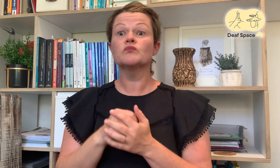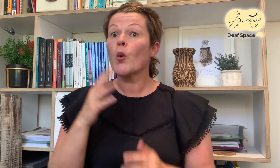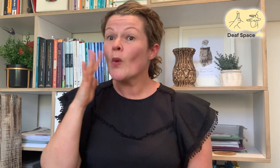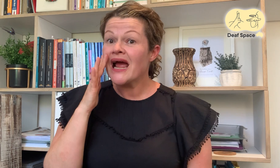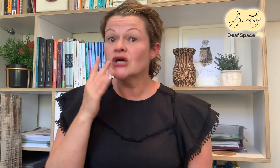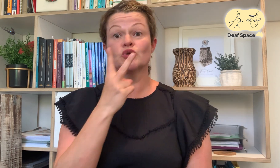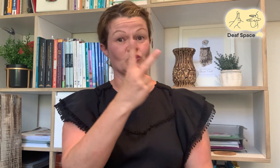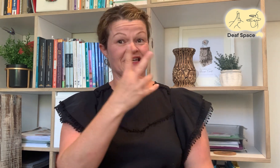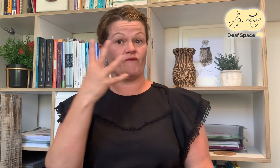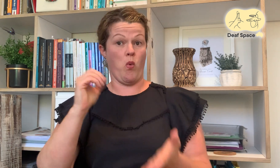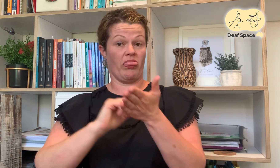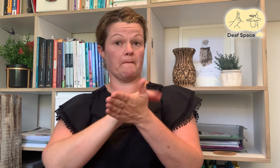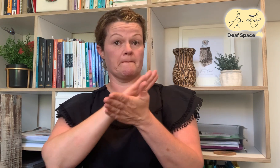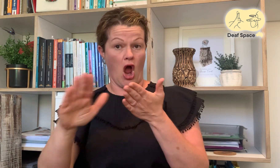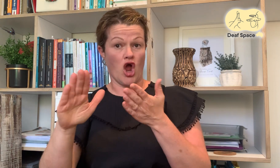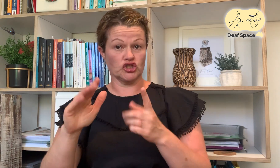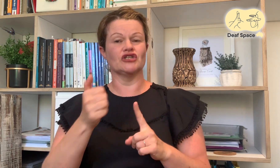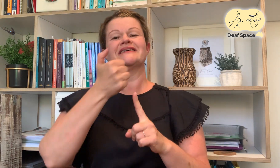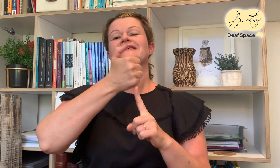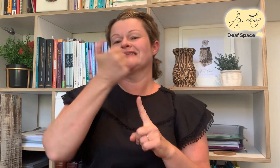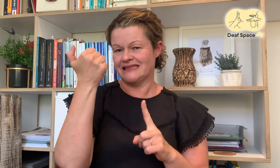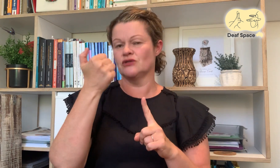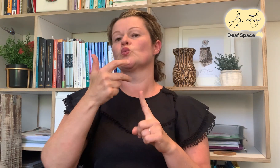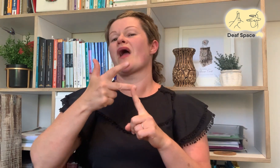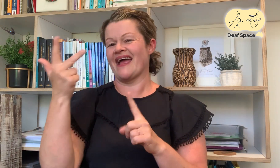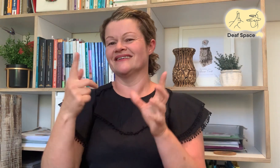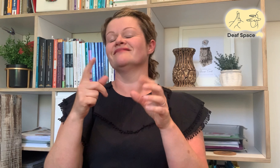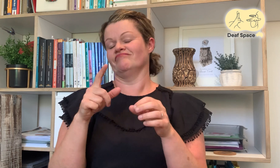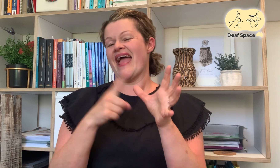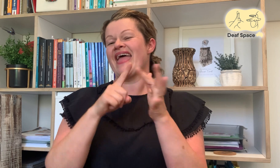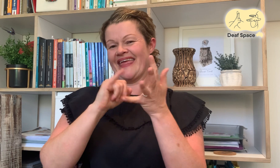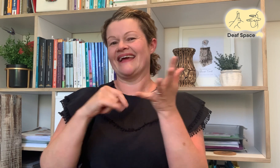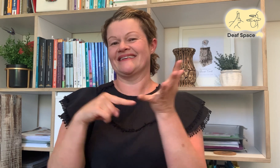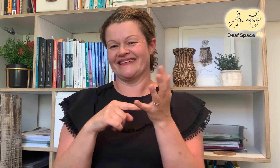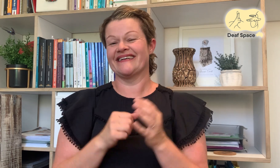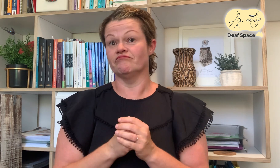This Zoom event will be held on the 24th of March, from 6 to 8pm, Australian Eastern Standard Time.